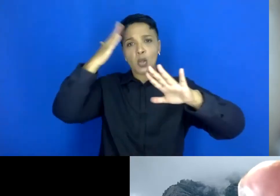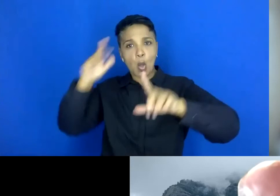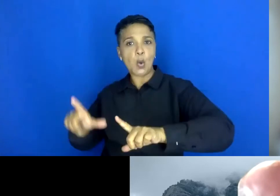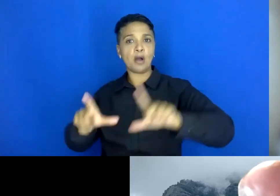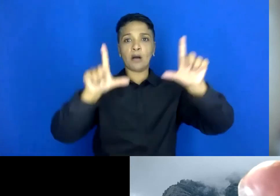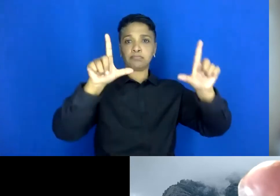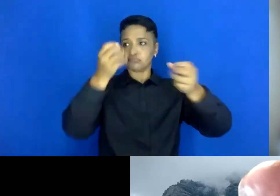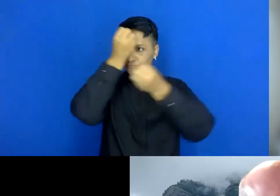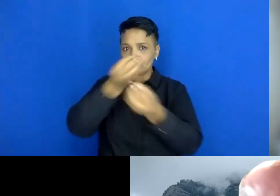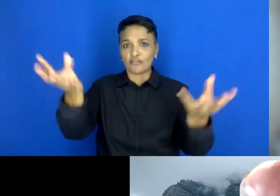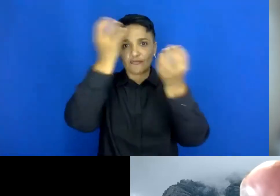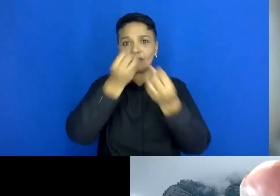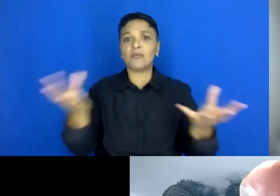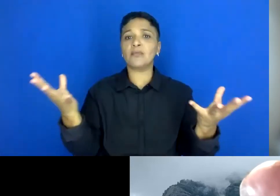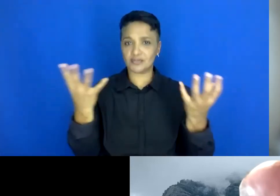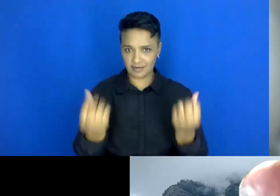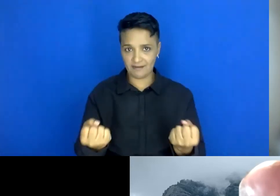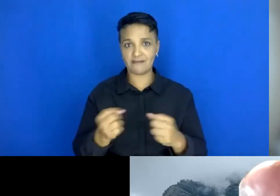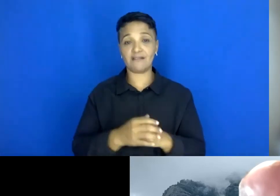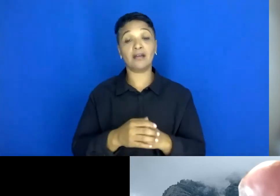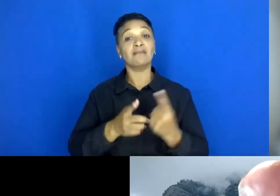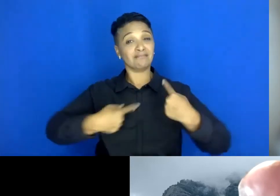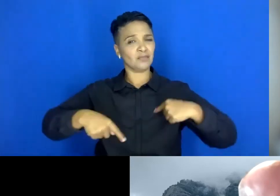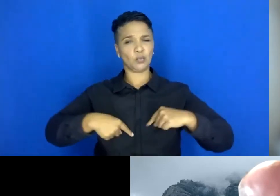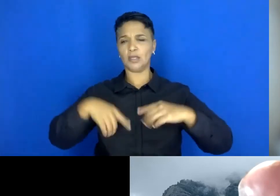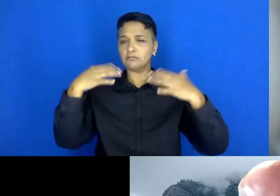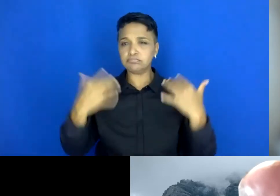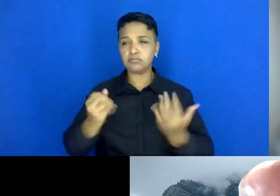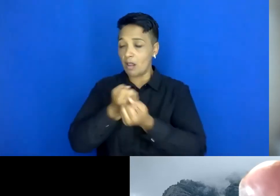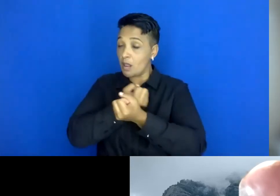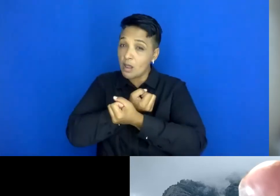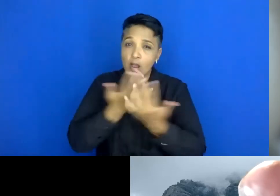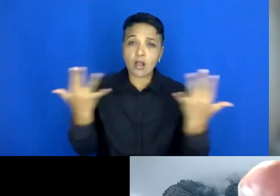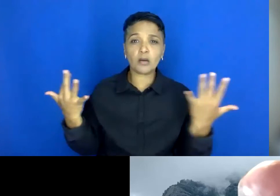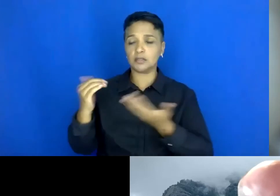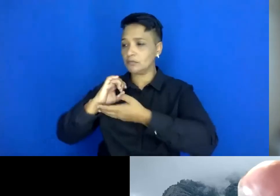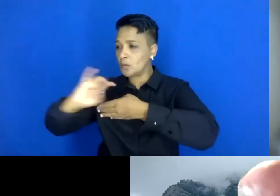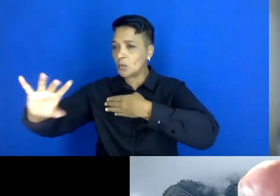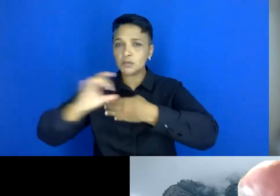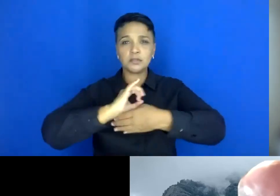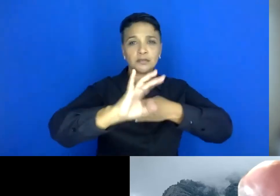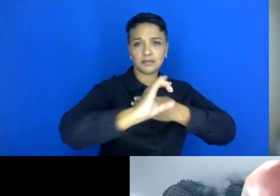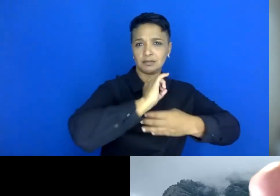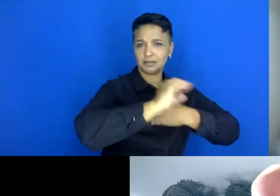in guinea-bissau following extensive consultations with adolescents with disabilities new designs